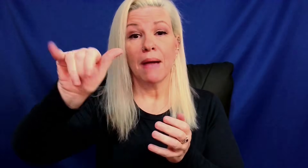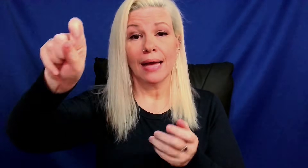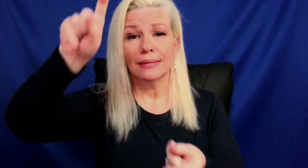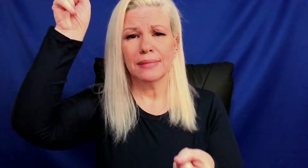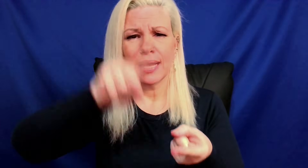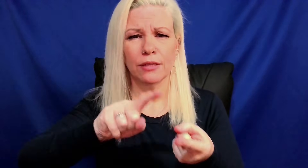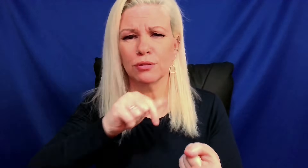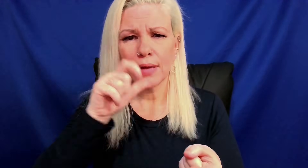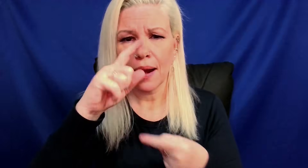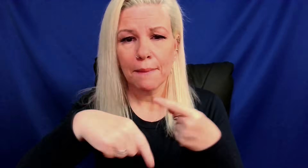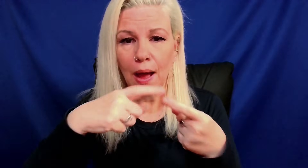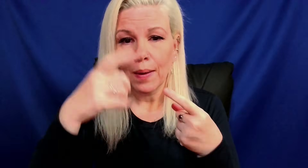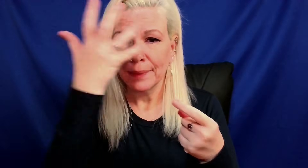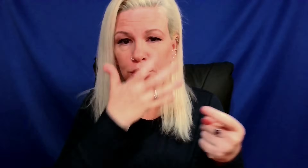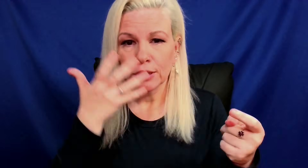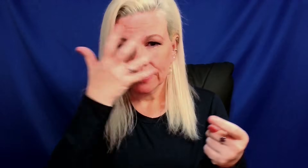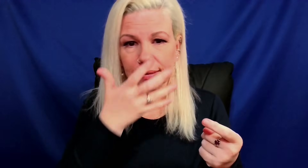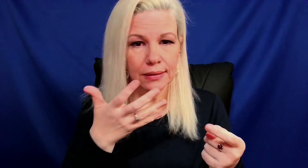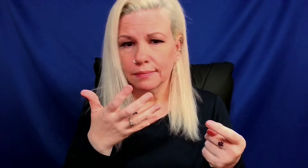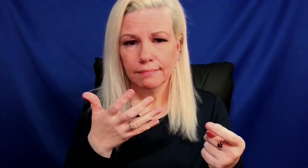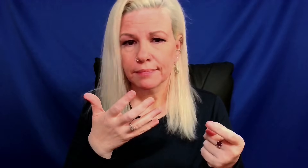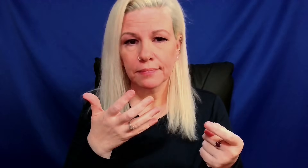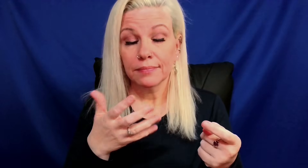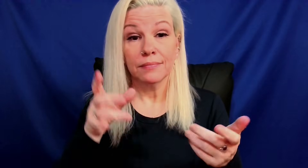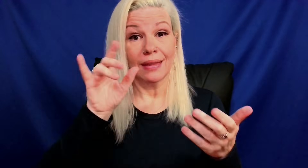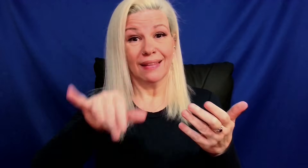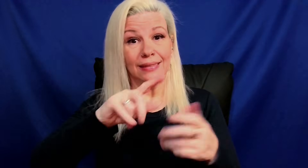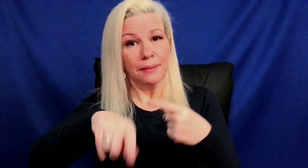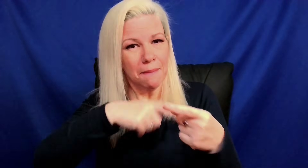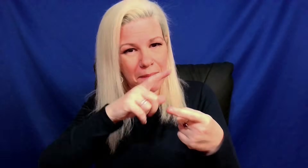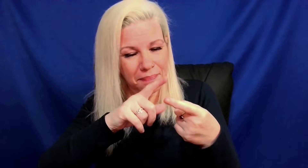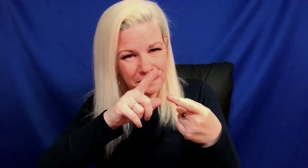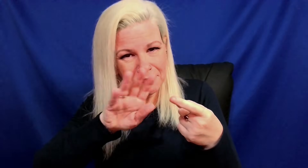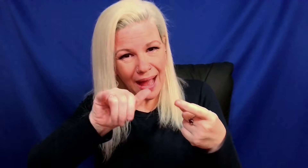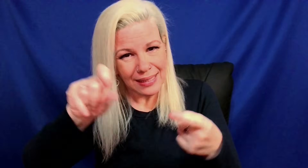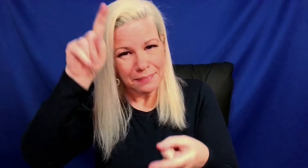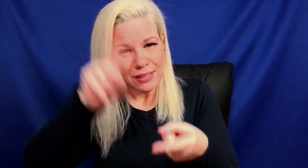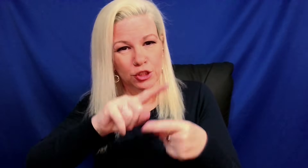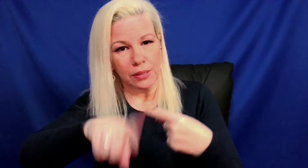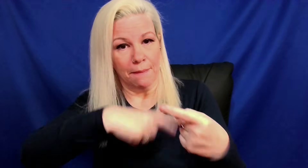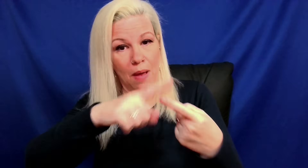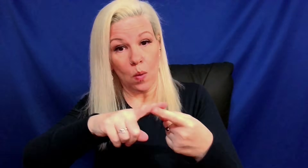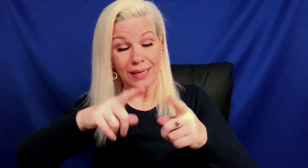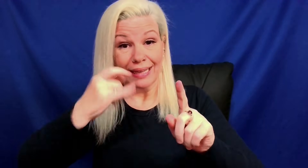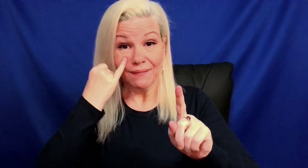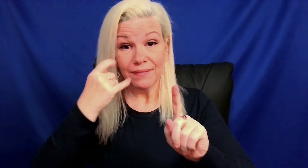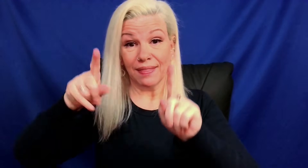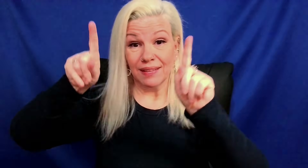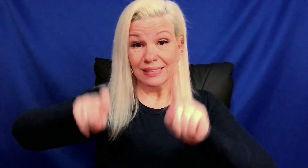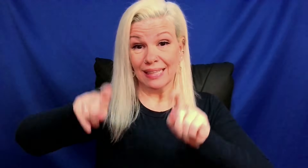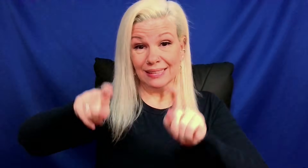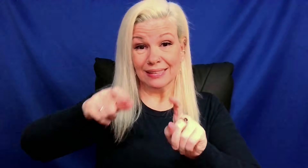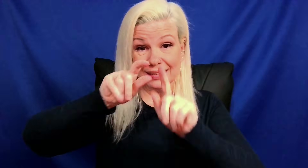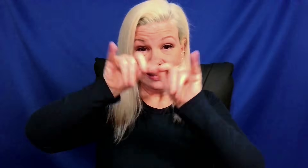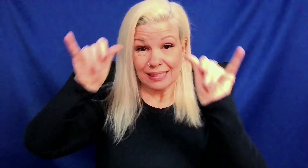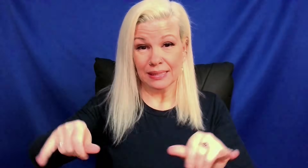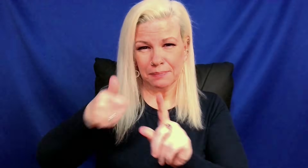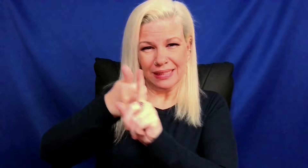Bias mitigation is not about appearances. It's about whether the testing system itself quietly advantages